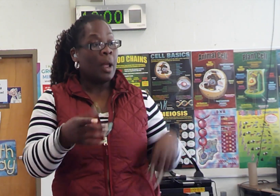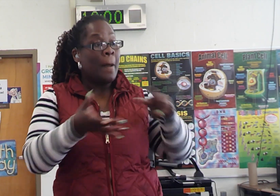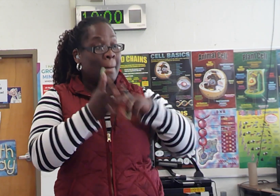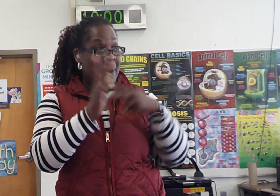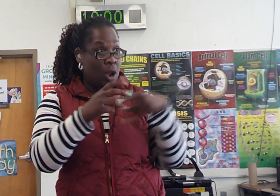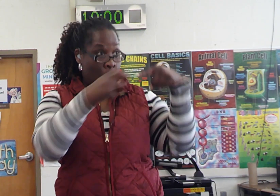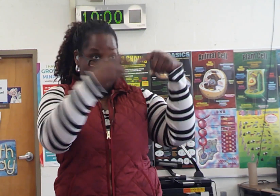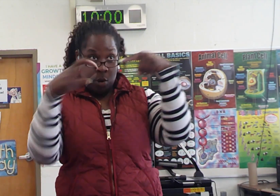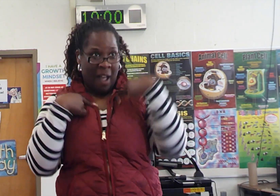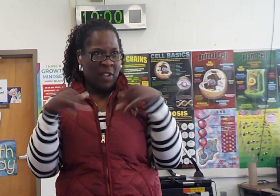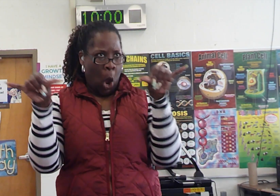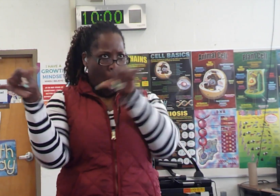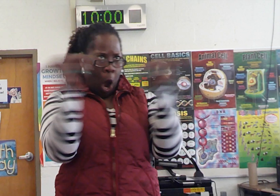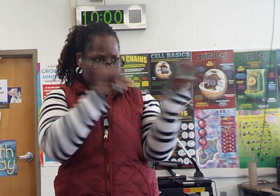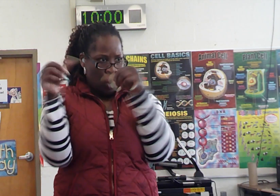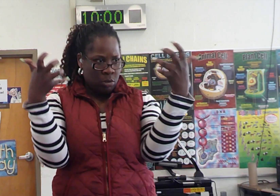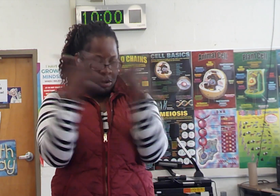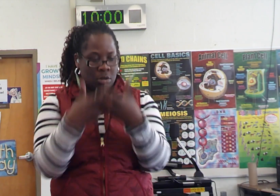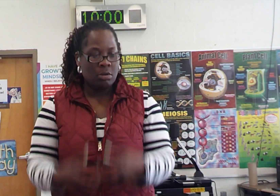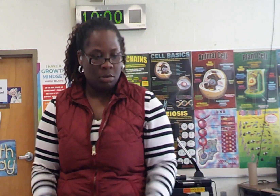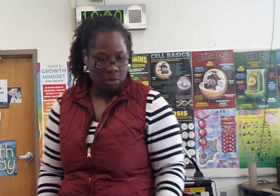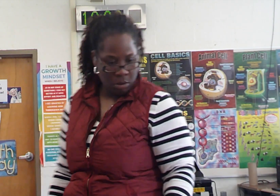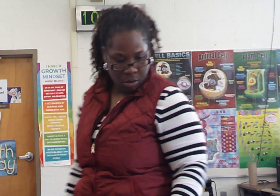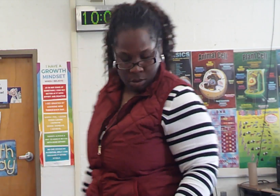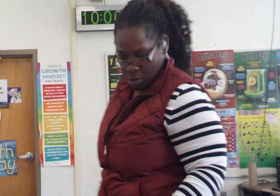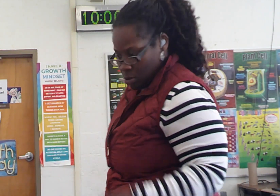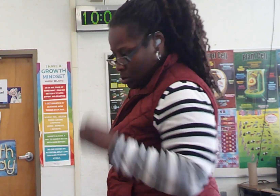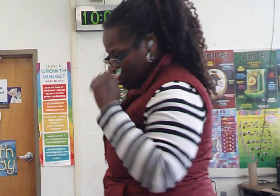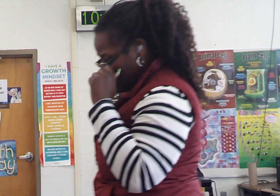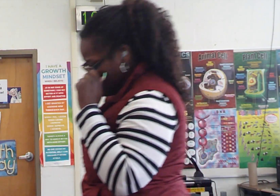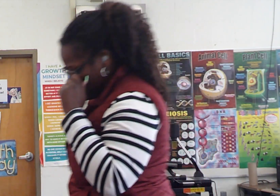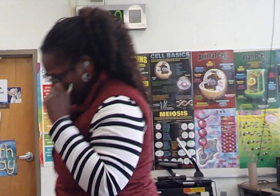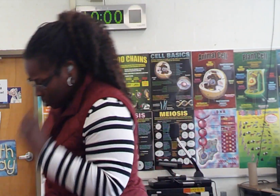Yes. That means all the chromosomes have to match.